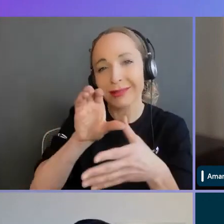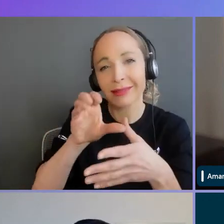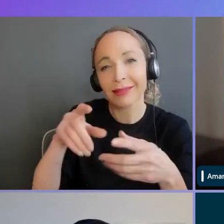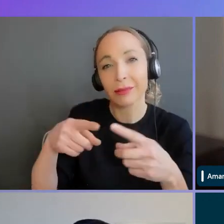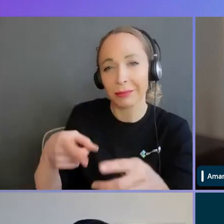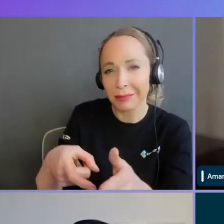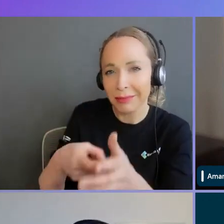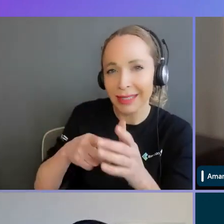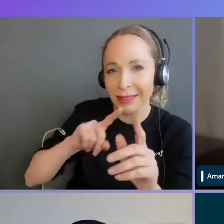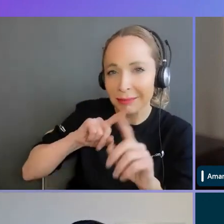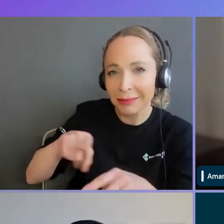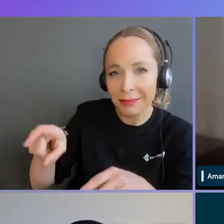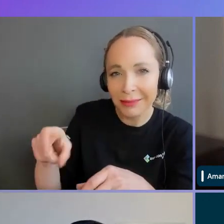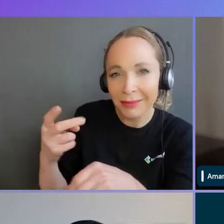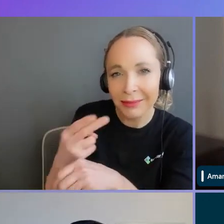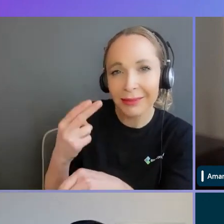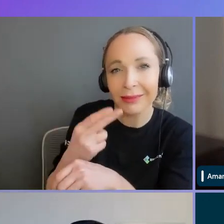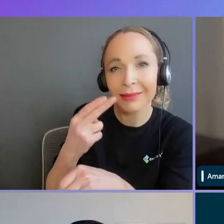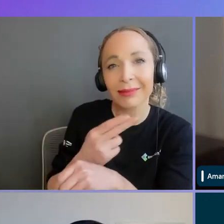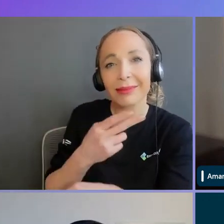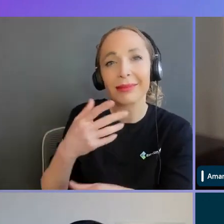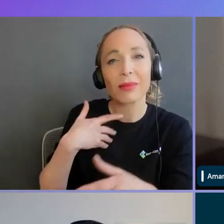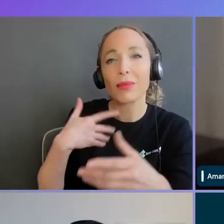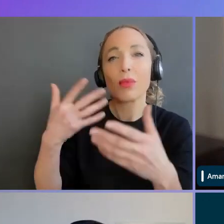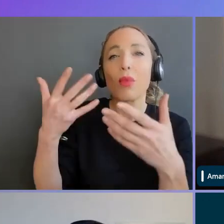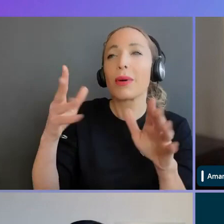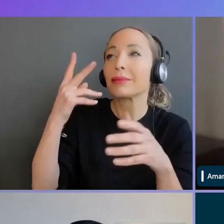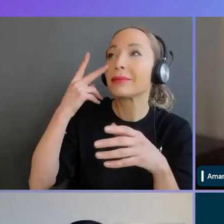resolve any accessibility violations before proceeding to